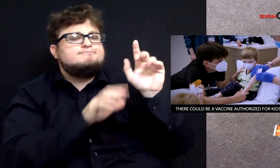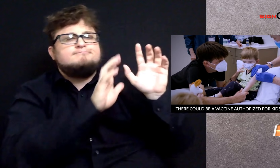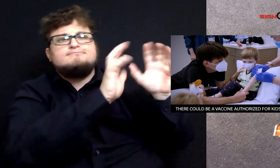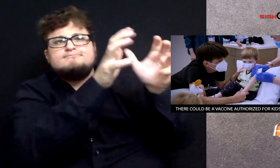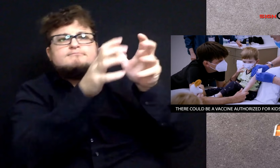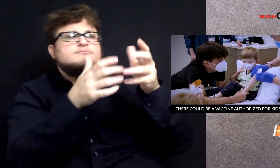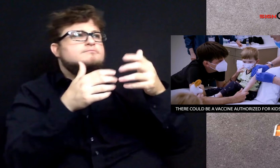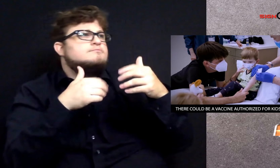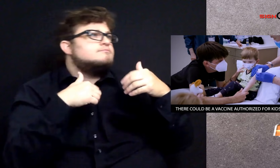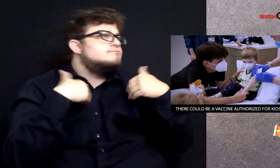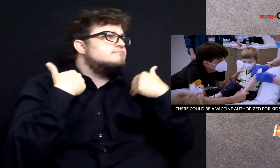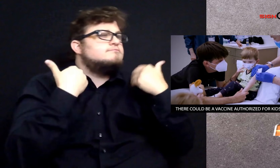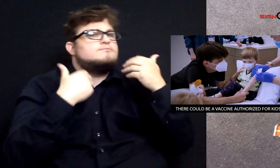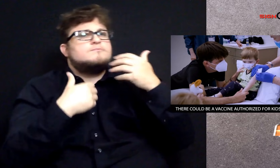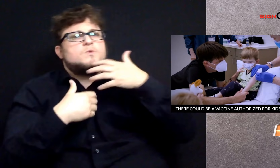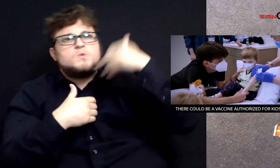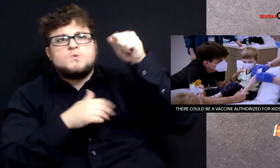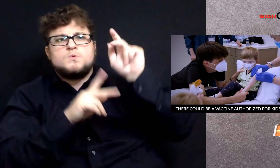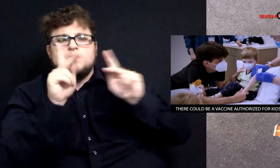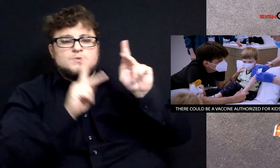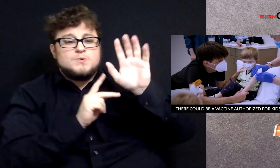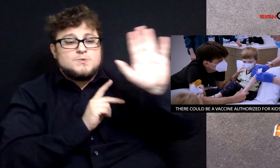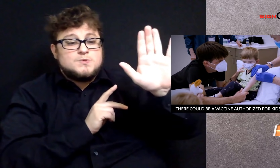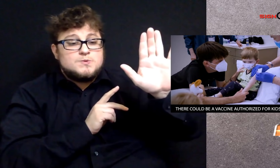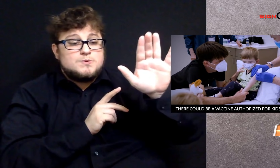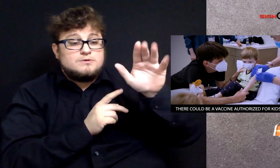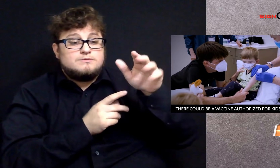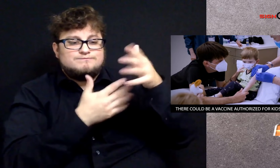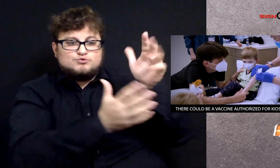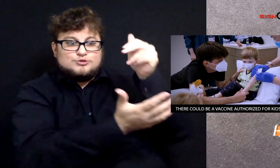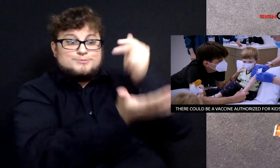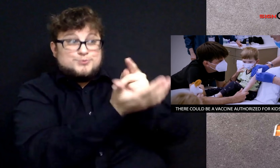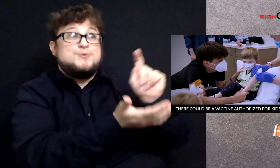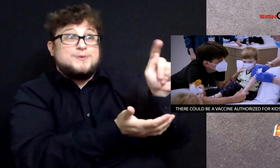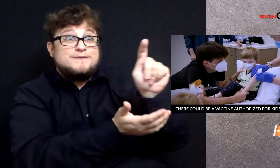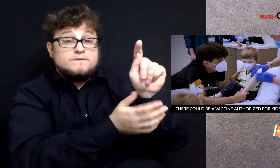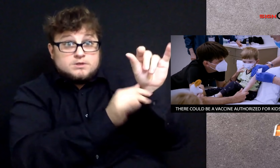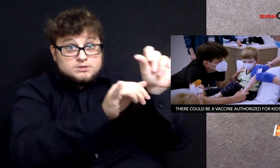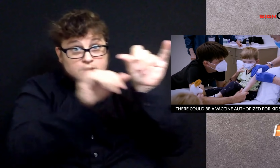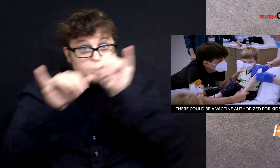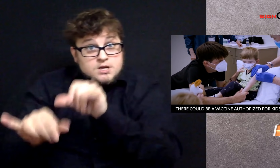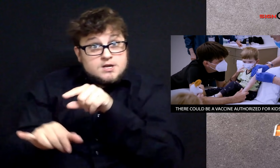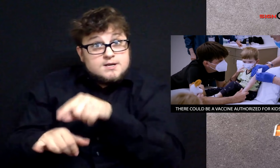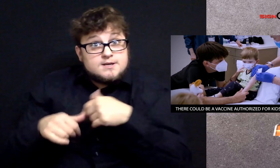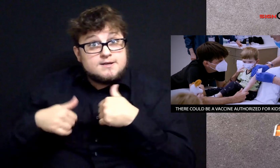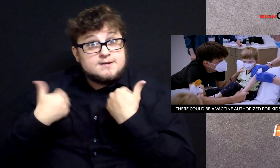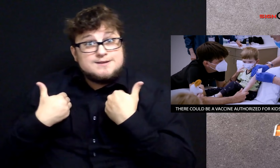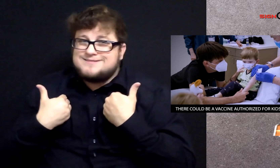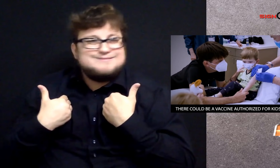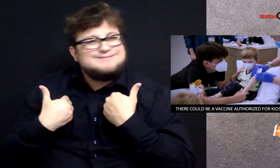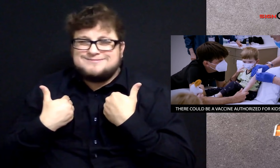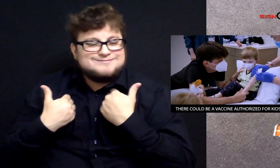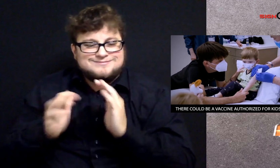vaccine doses that are currently being studied in younger children are not necessarily the